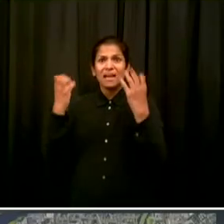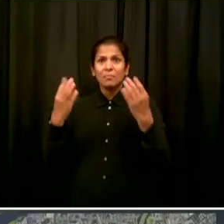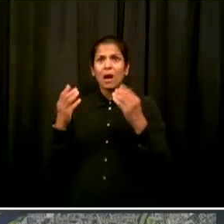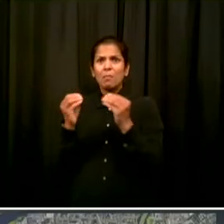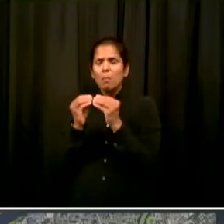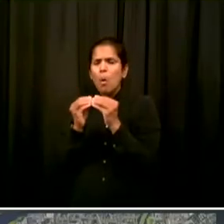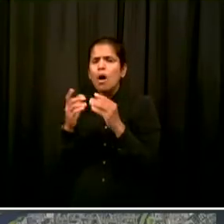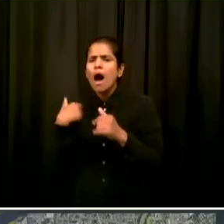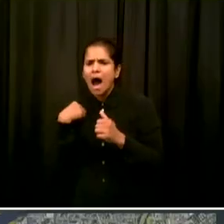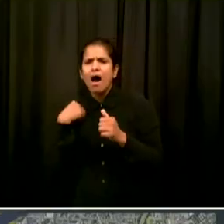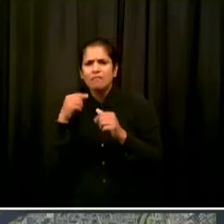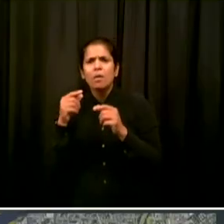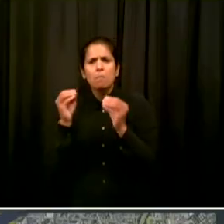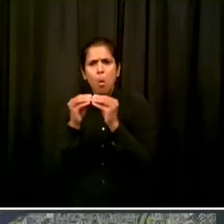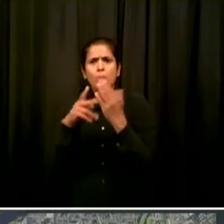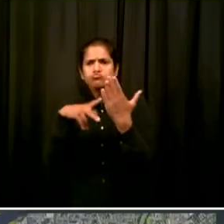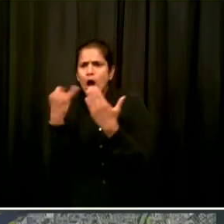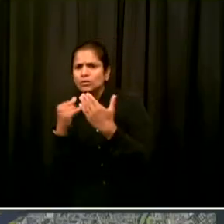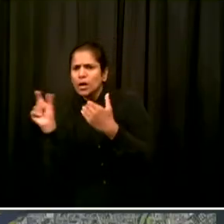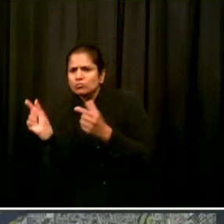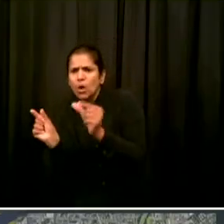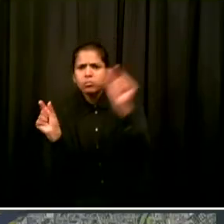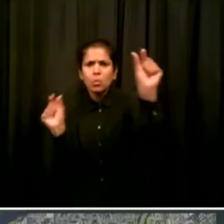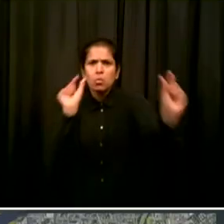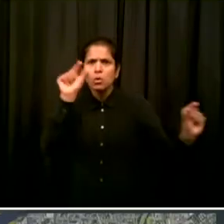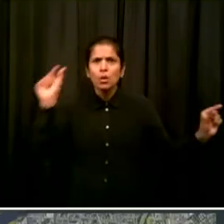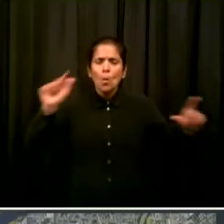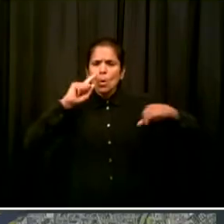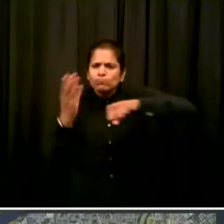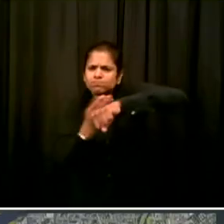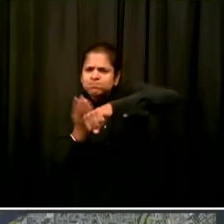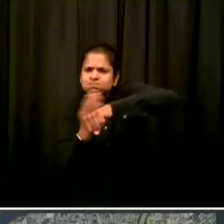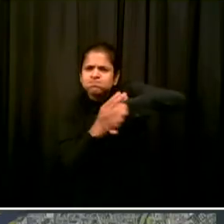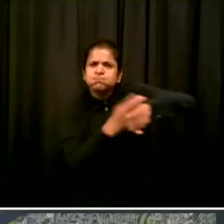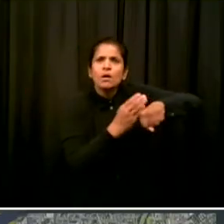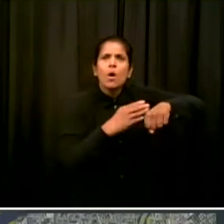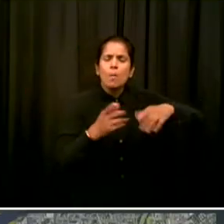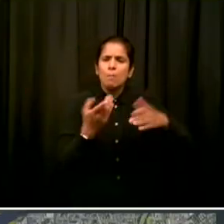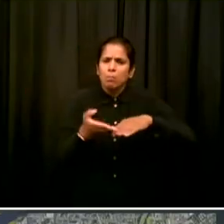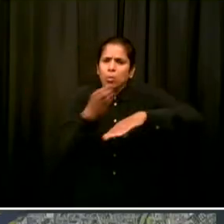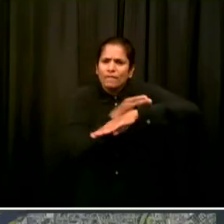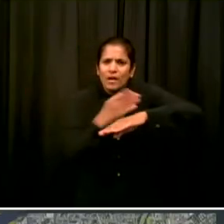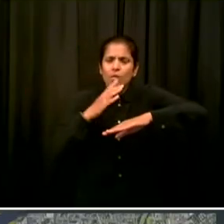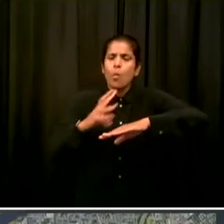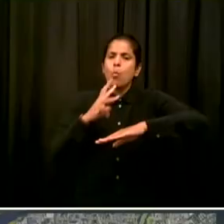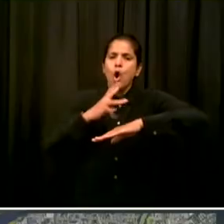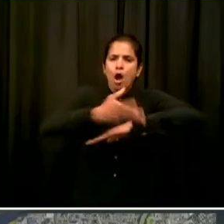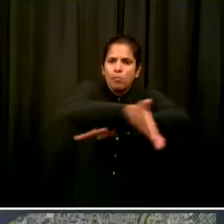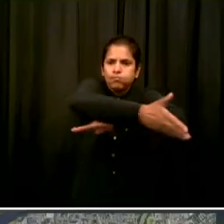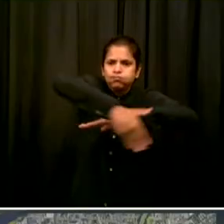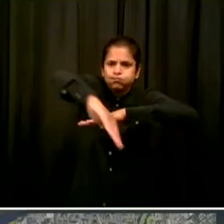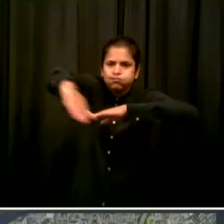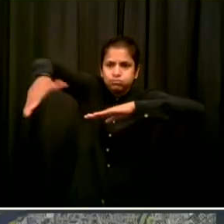THE ROCKAWAYS. WE ALSO REFORMING ENERGY S,EWER AND INFRASTRUCTURE